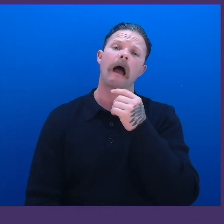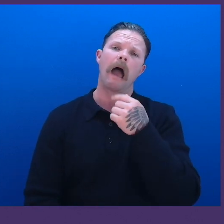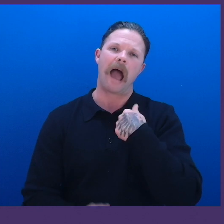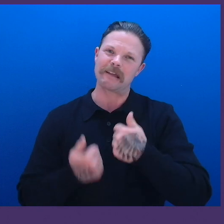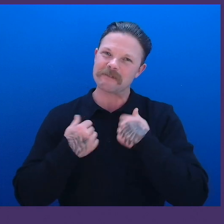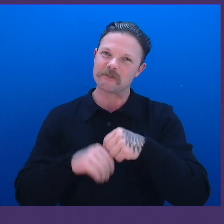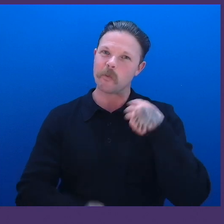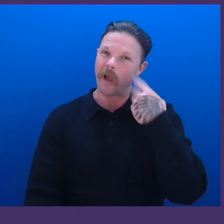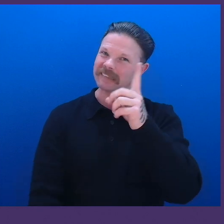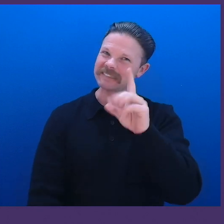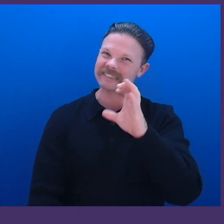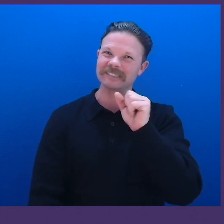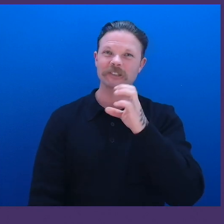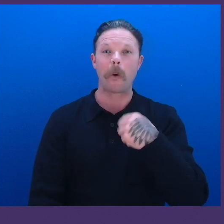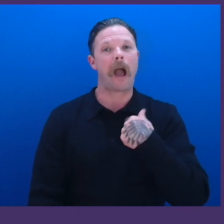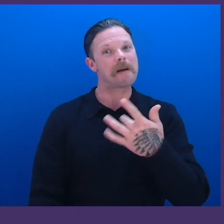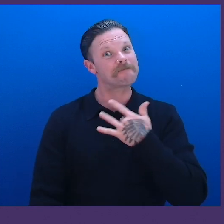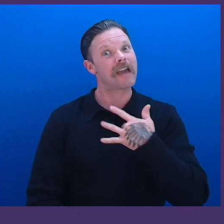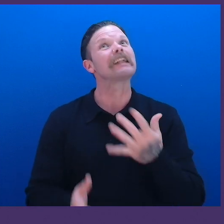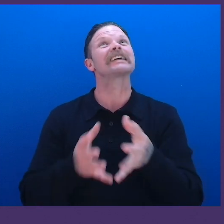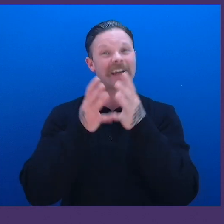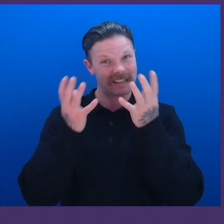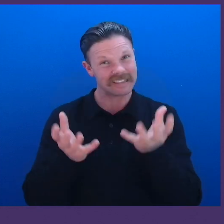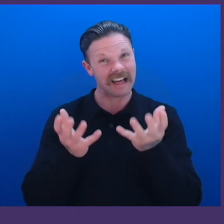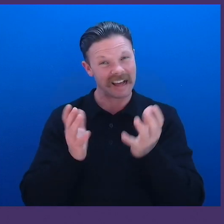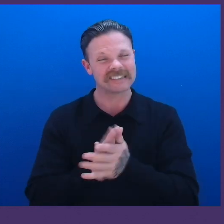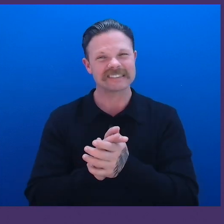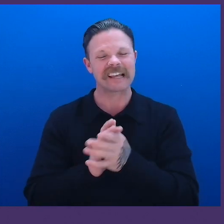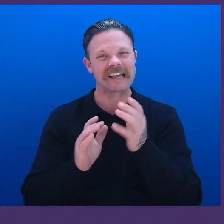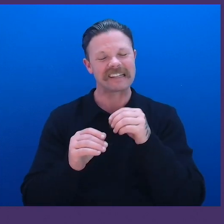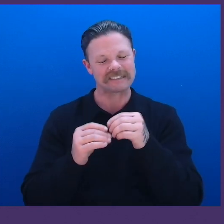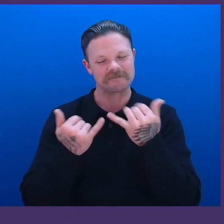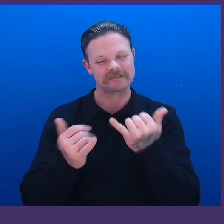so I'm feeling a lot in this moment.